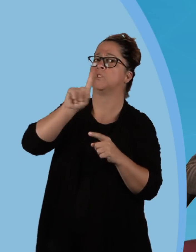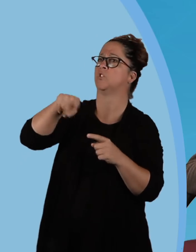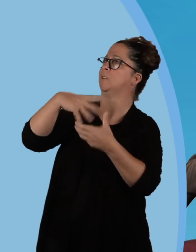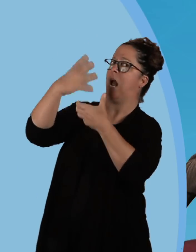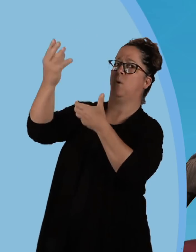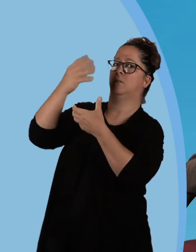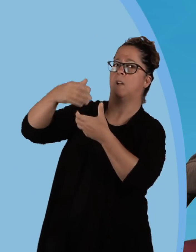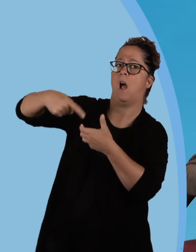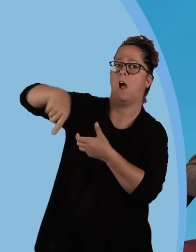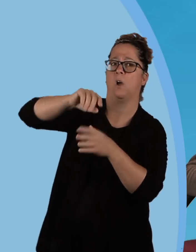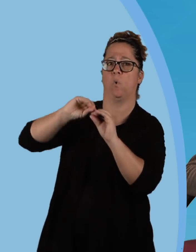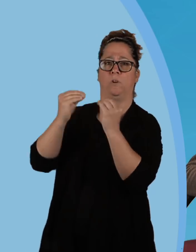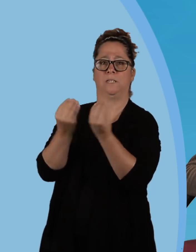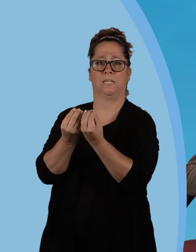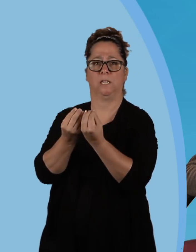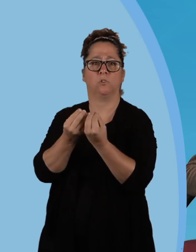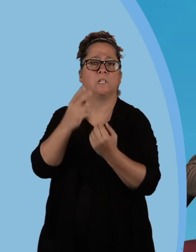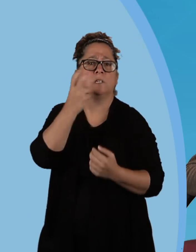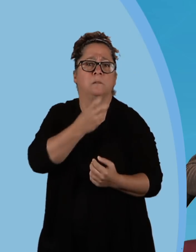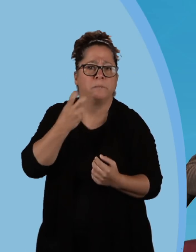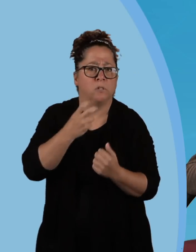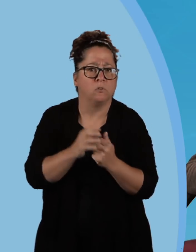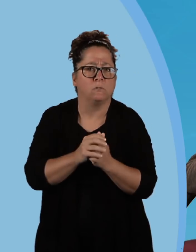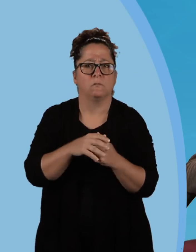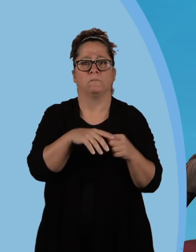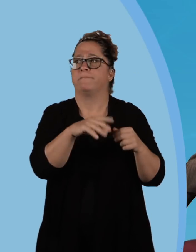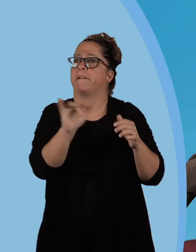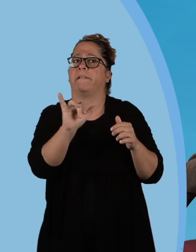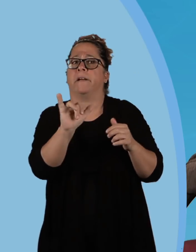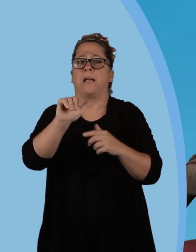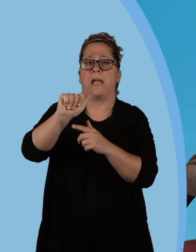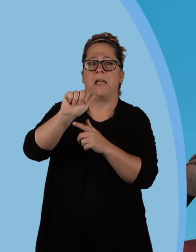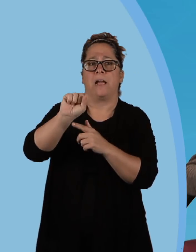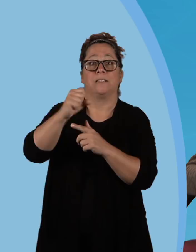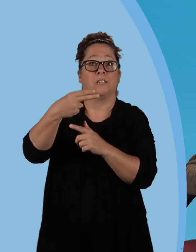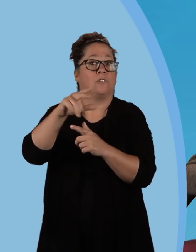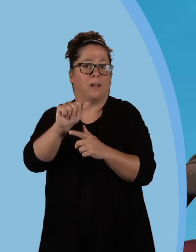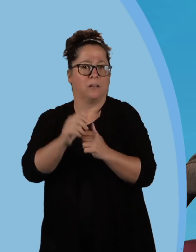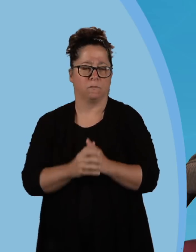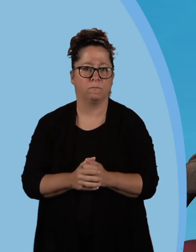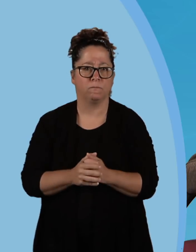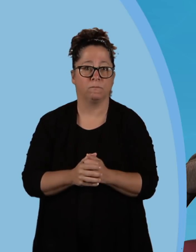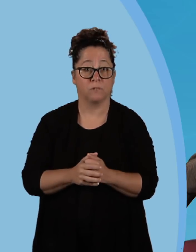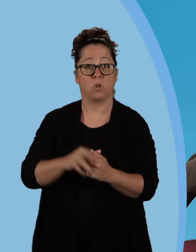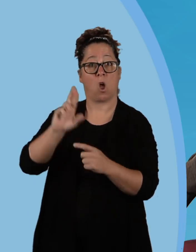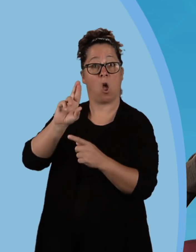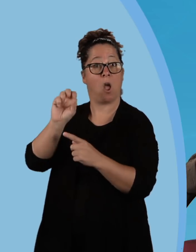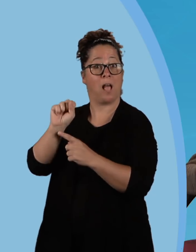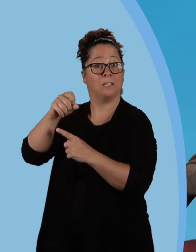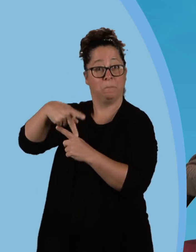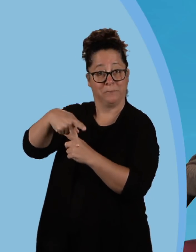and not an external organization. Speech pathologists aren't organized by ASHA